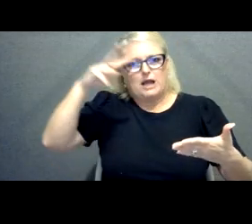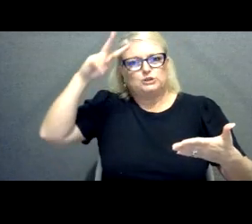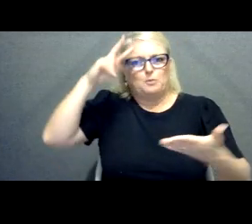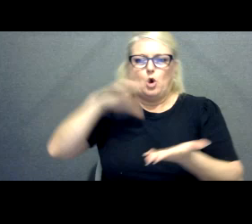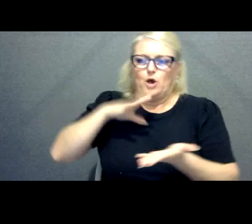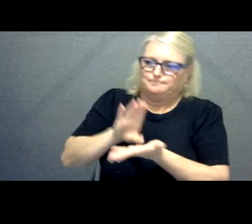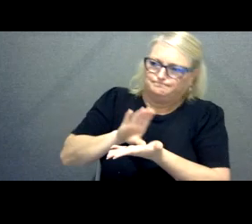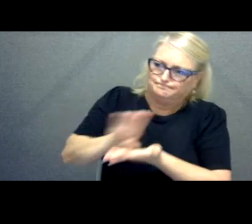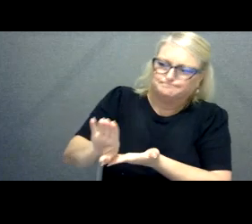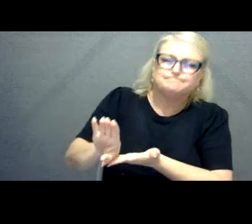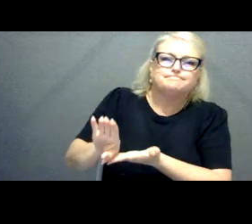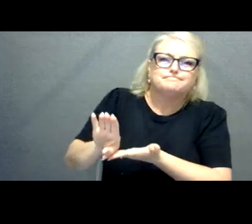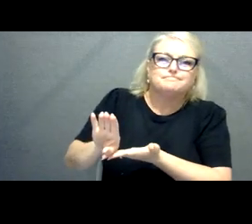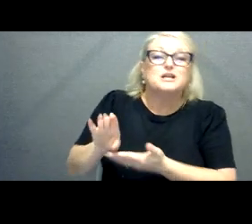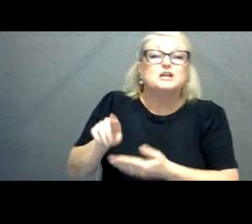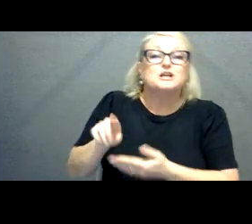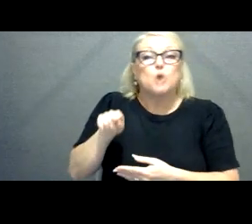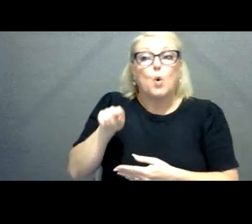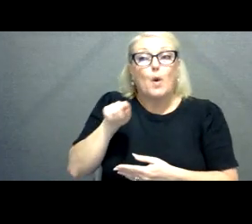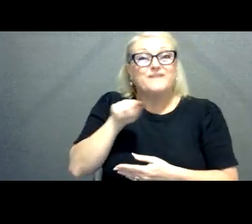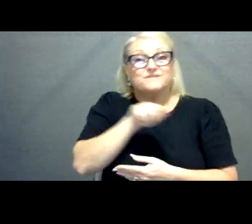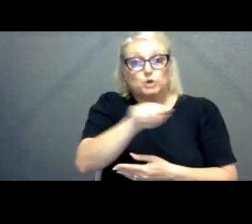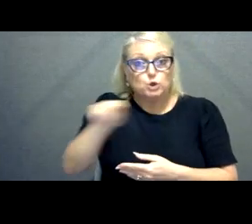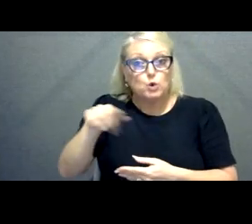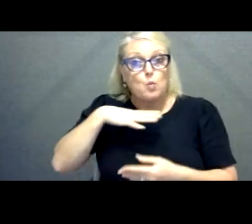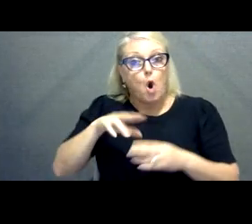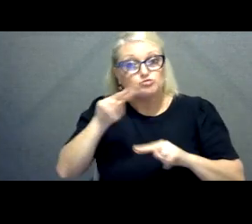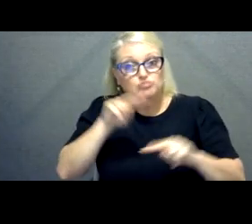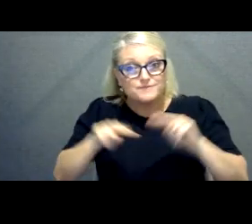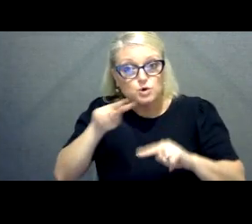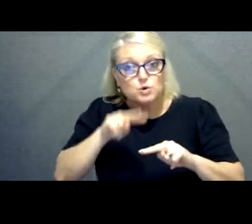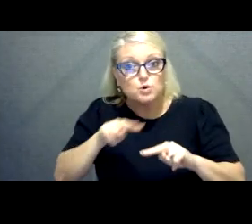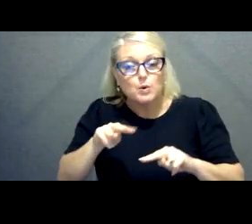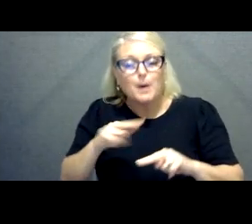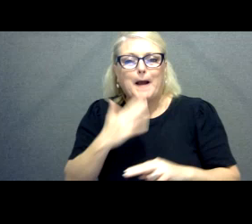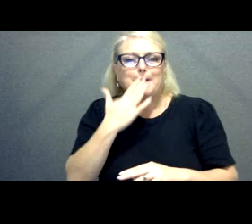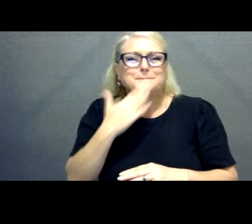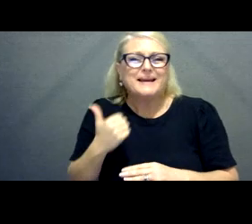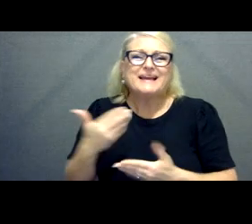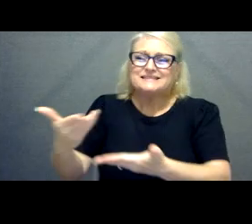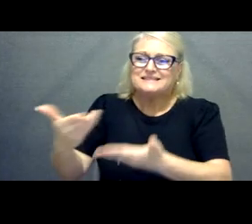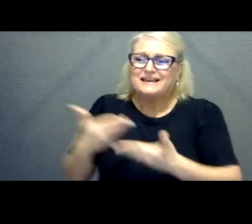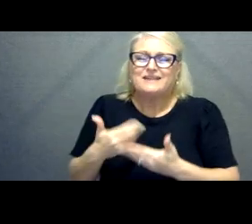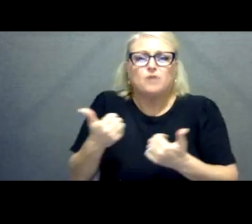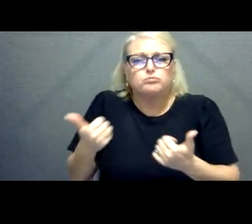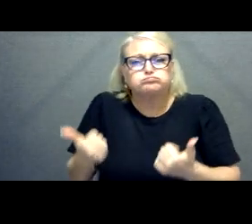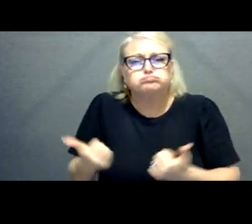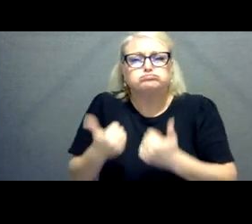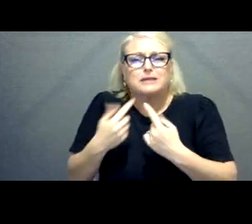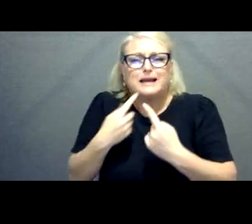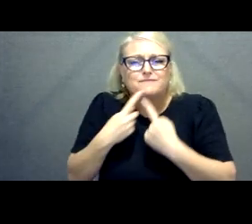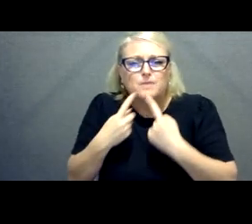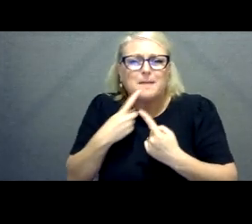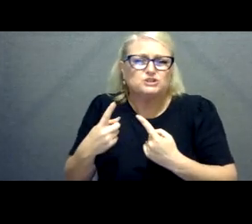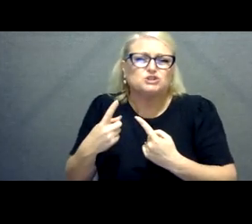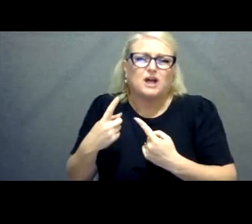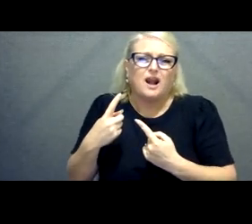stuck here you please provide us with lots of information about the matter um so that we can can